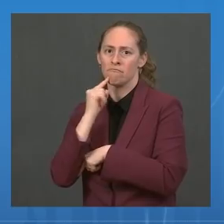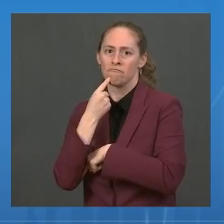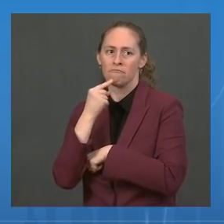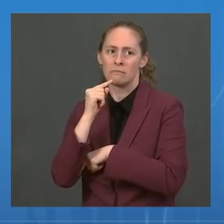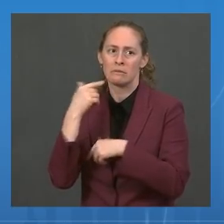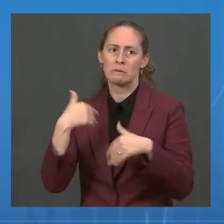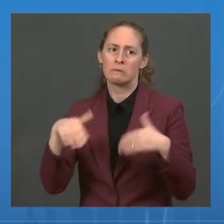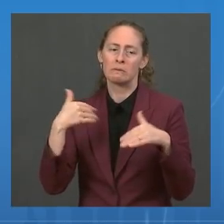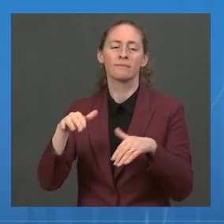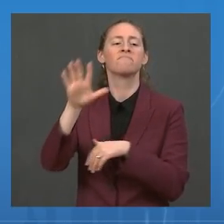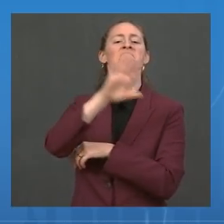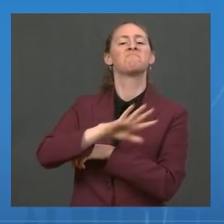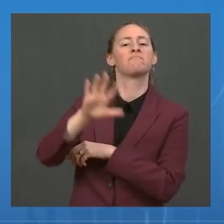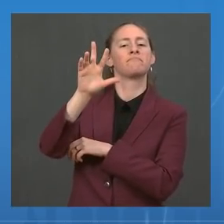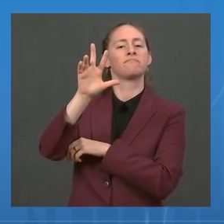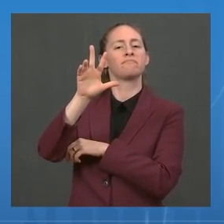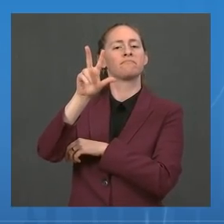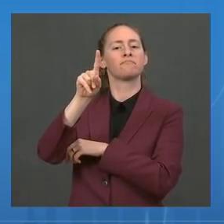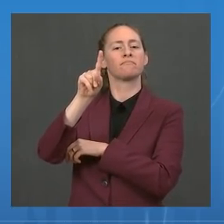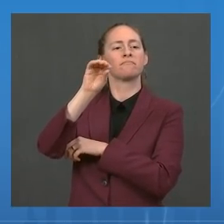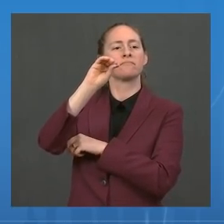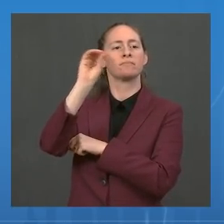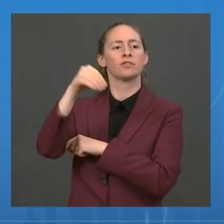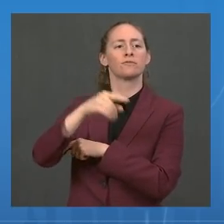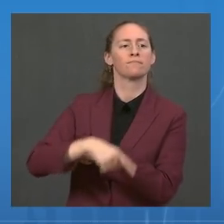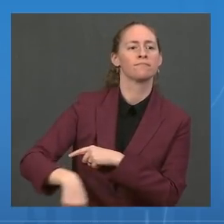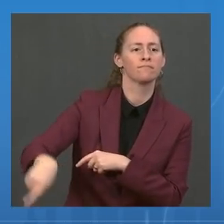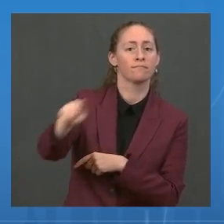and only 15 percent of Black pregnant people are vaccinated.